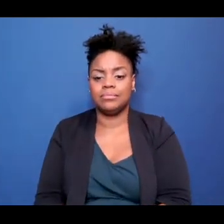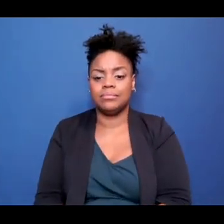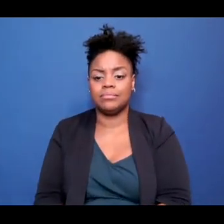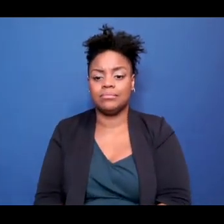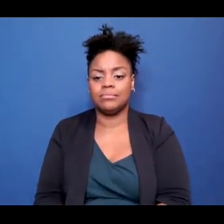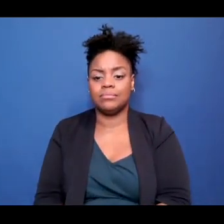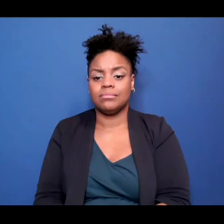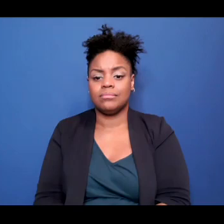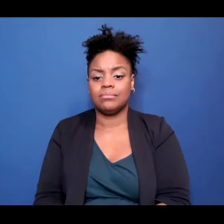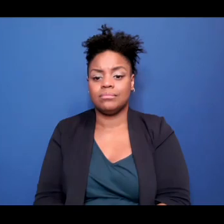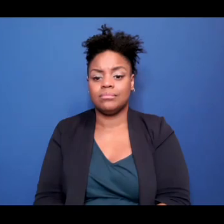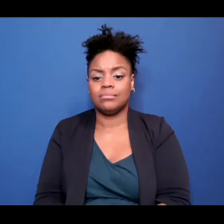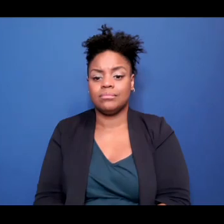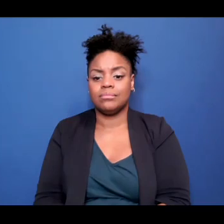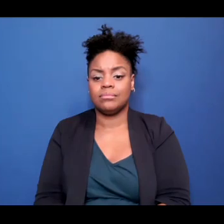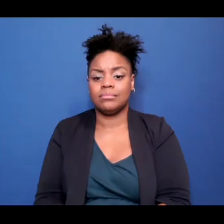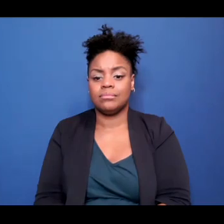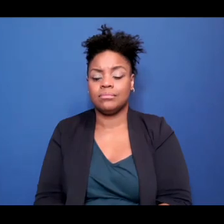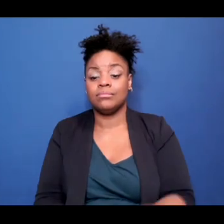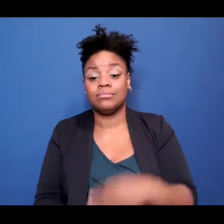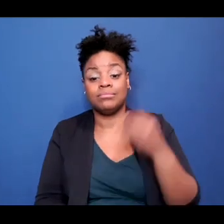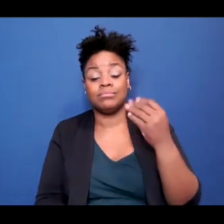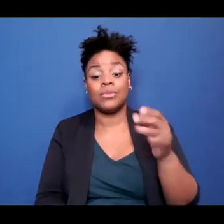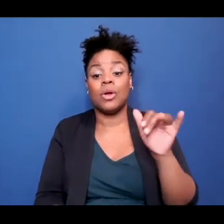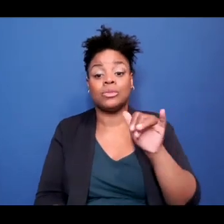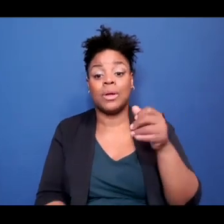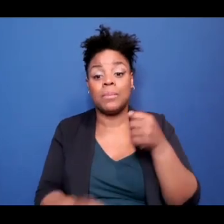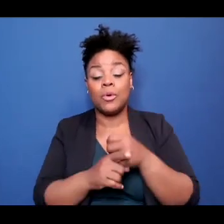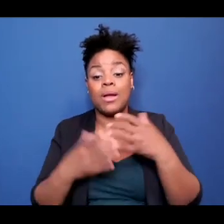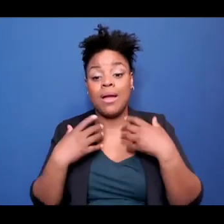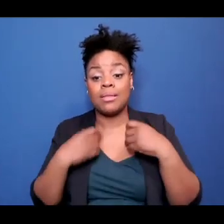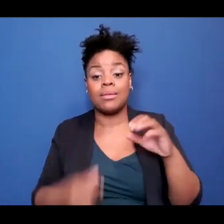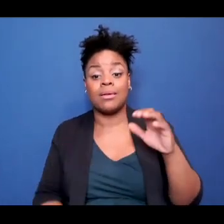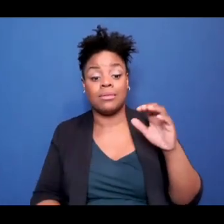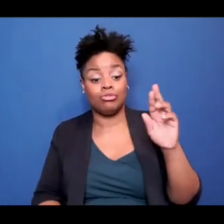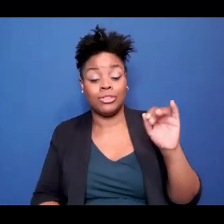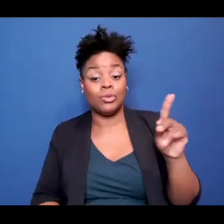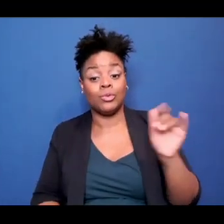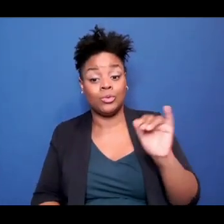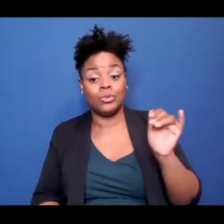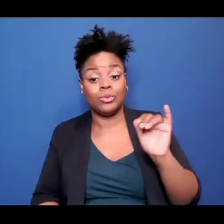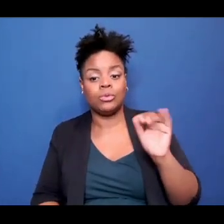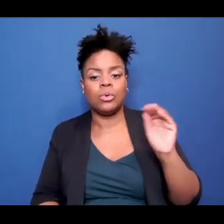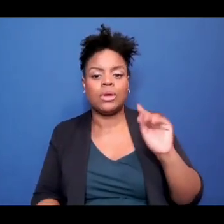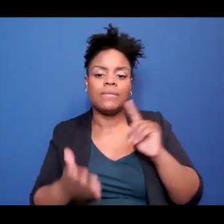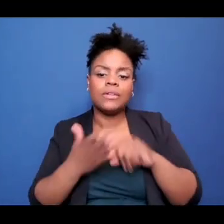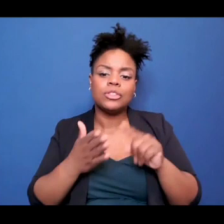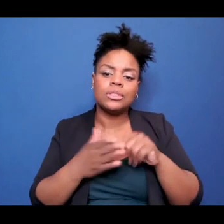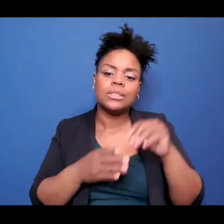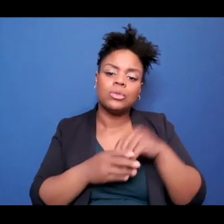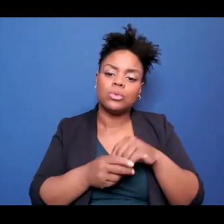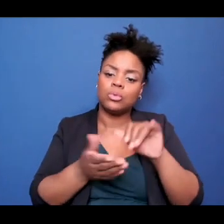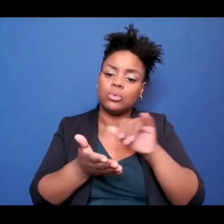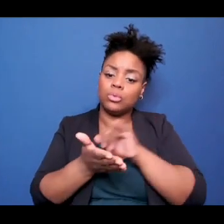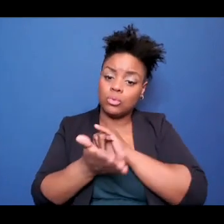WHAT PUTS BLACK COMMUNITIES AT RISK OF HEALTH RISKS, AND THE STUDY THAT WE DID HERE IN NEW YORK ALONG WITH SOME OTHER